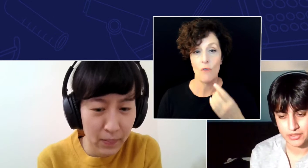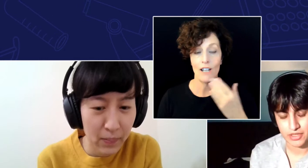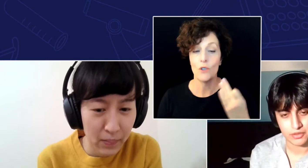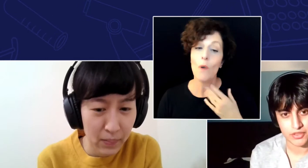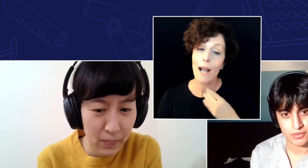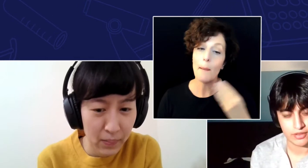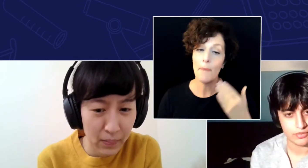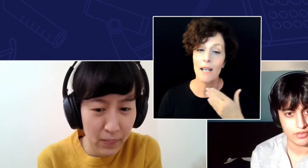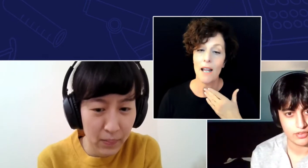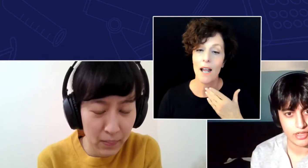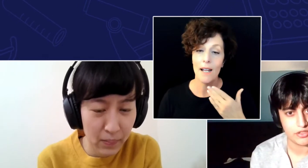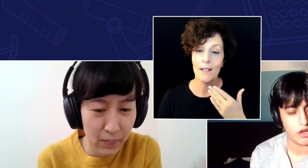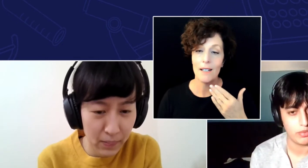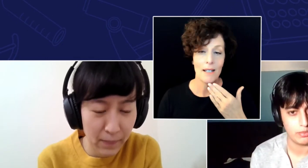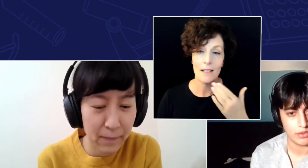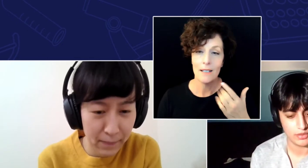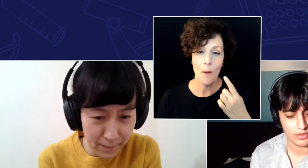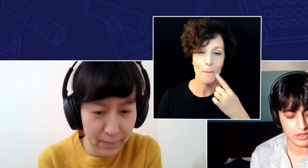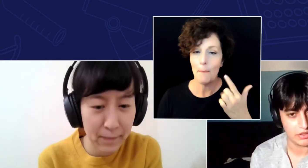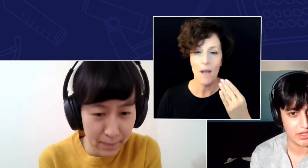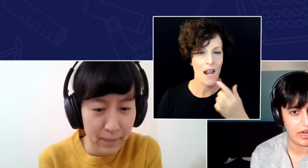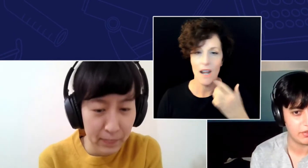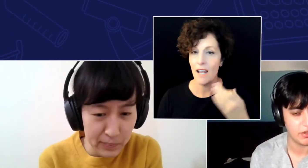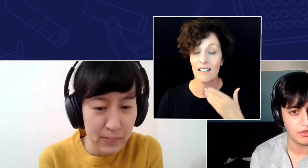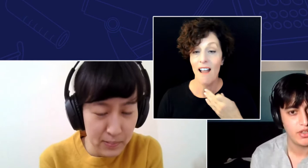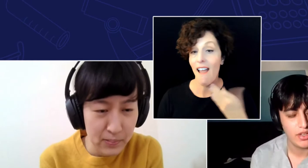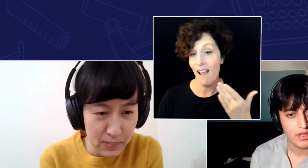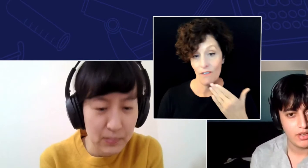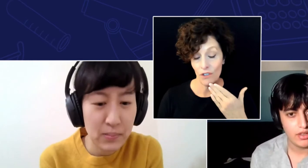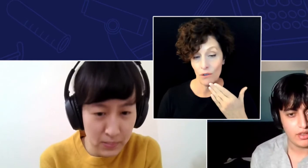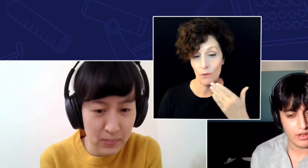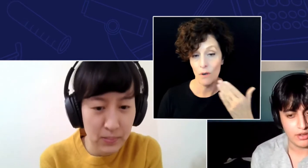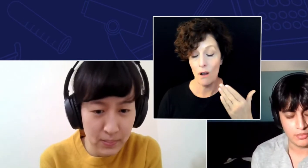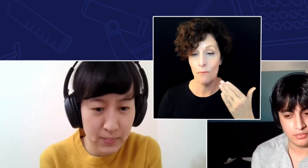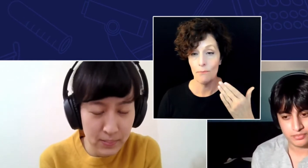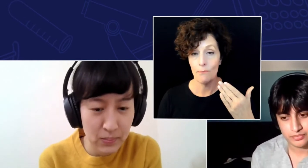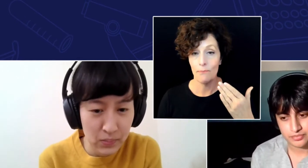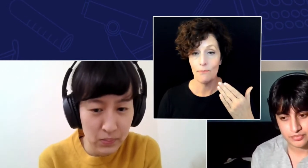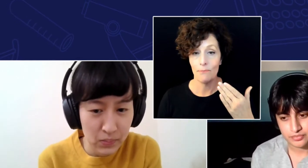but it's not really something I tell people, unless I have to...